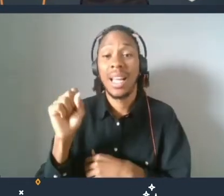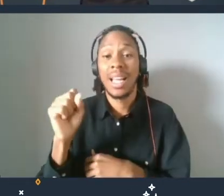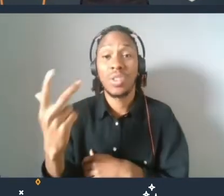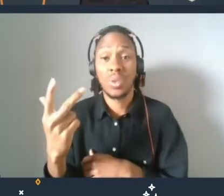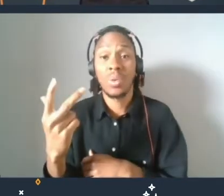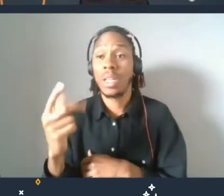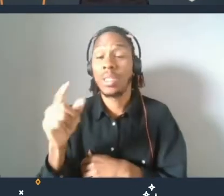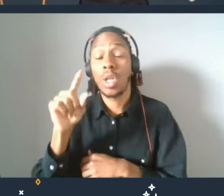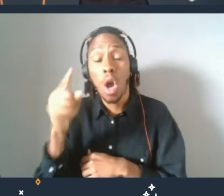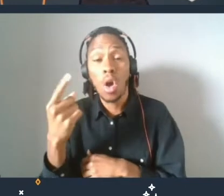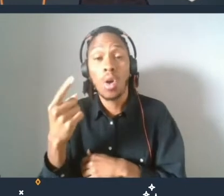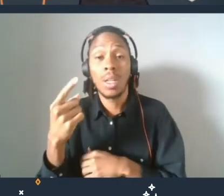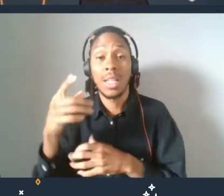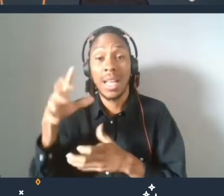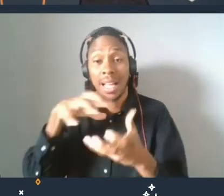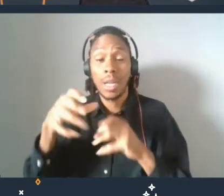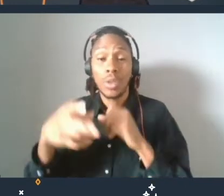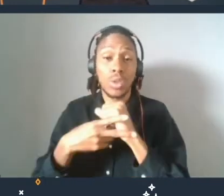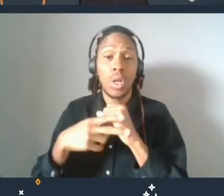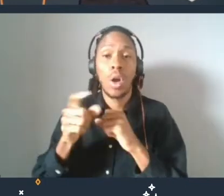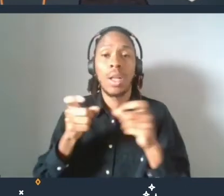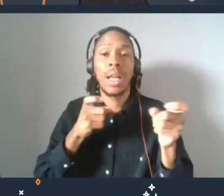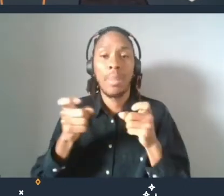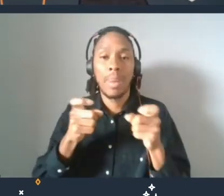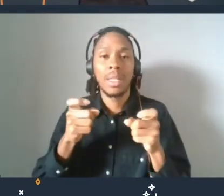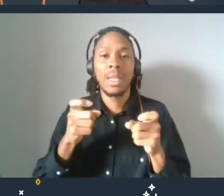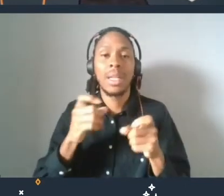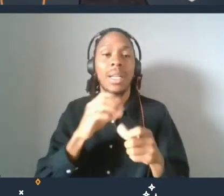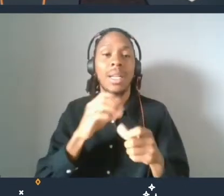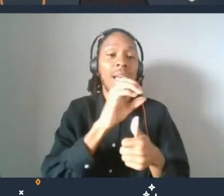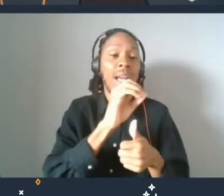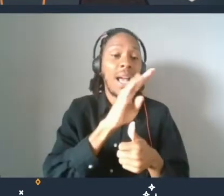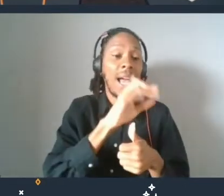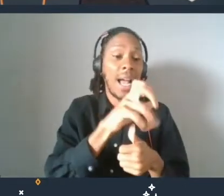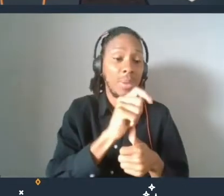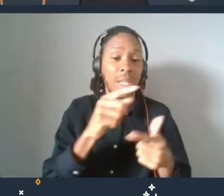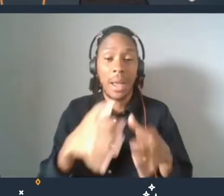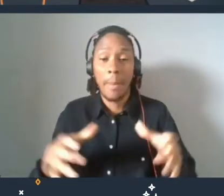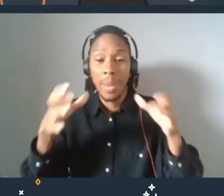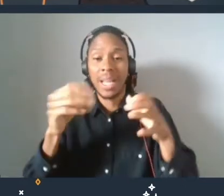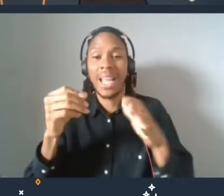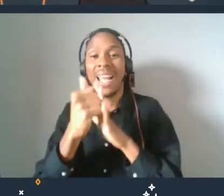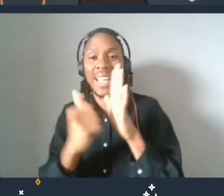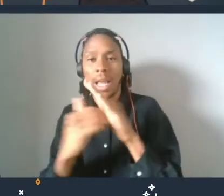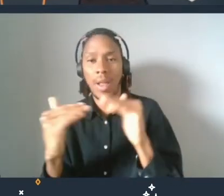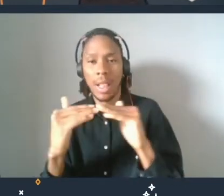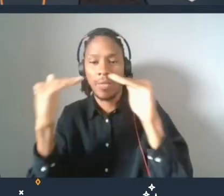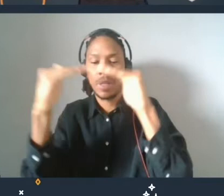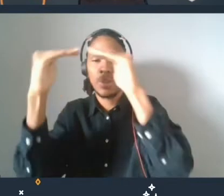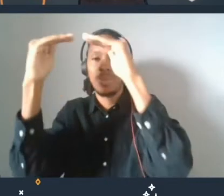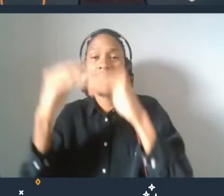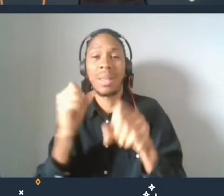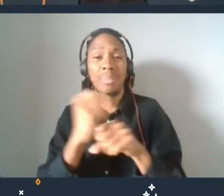that lets you manage data at the object, bucket, and account level, making changes across tens of billions of objects